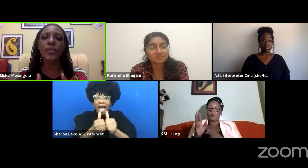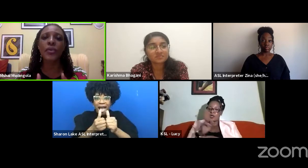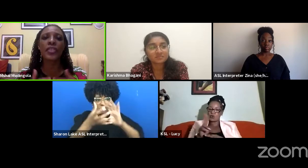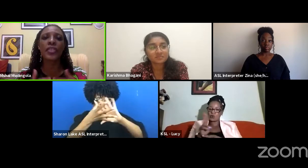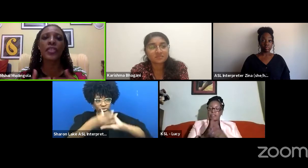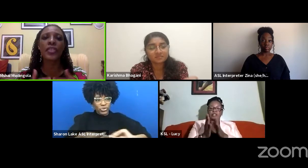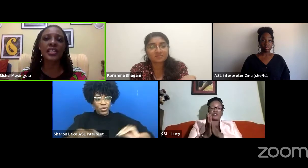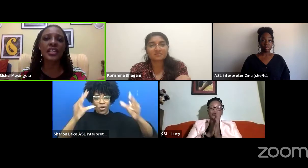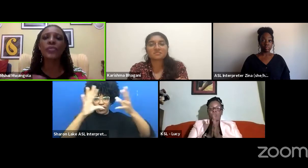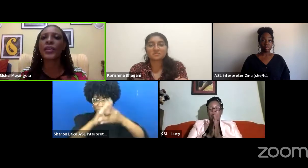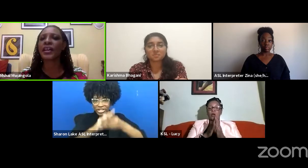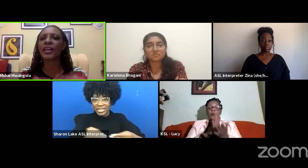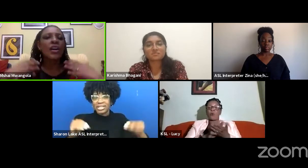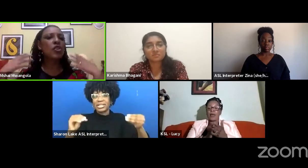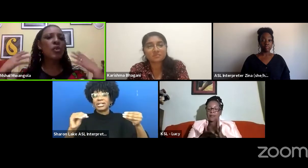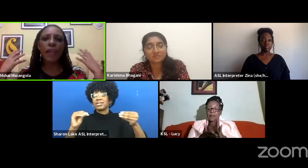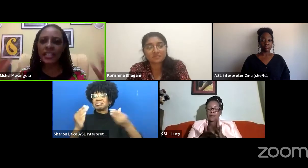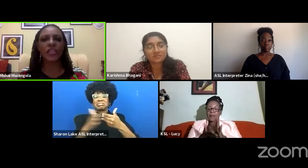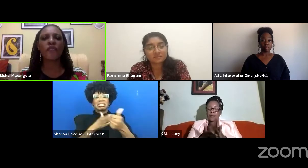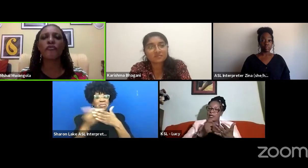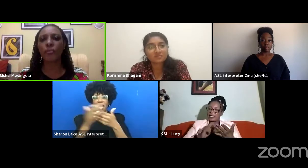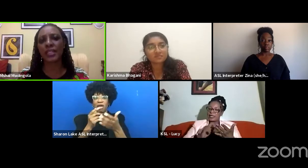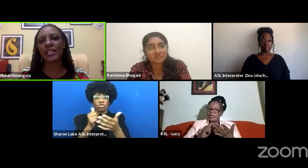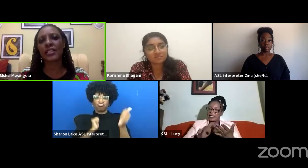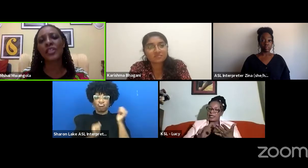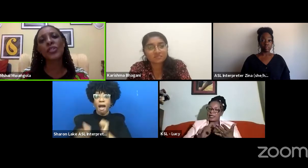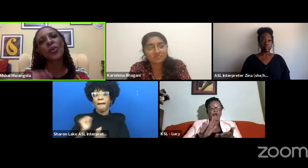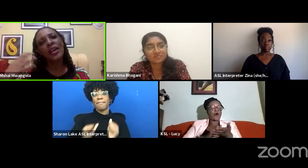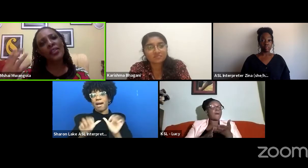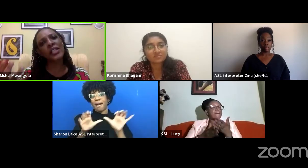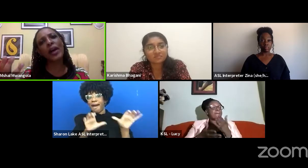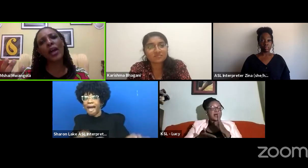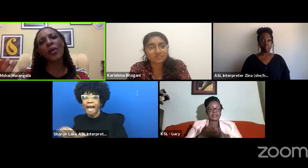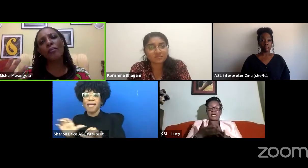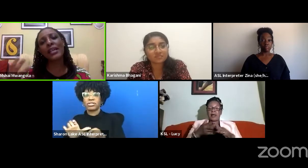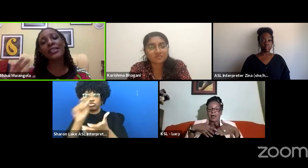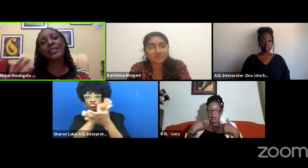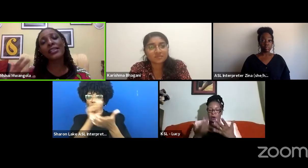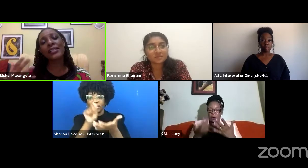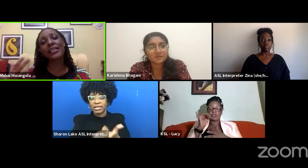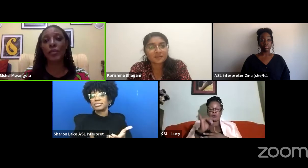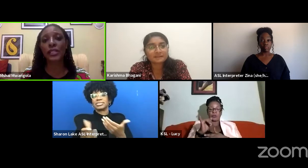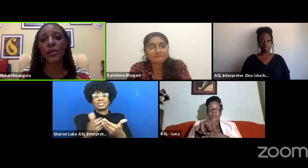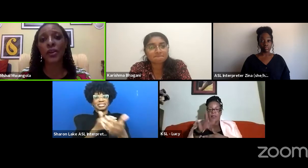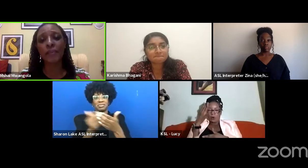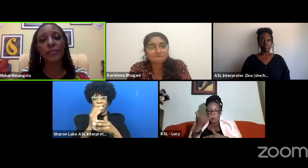whether it is written, no matter the formalities. And so that's why I call myself a performance scholar,